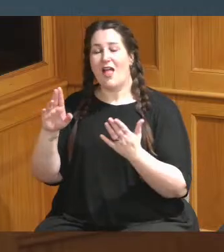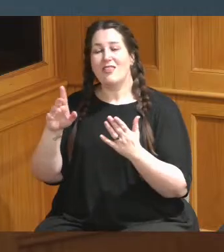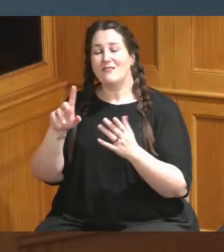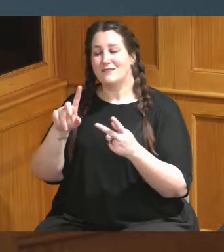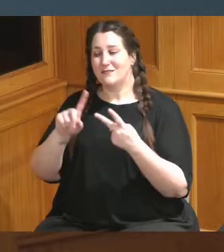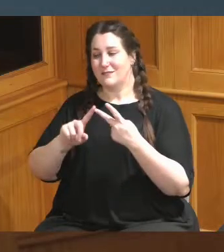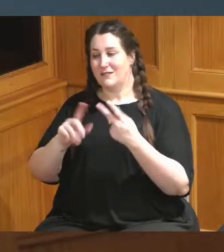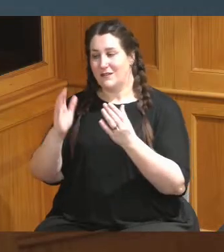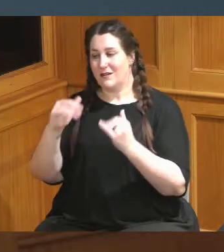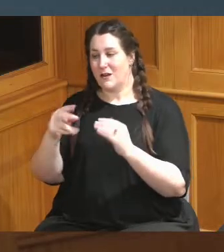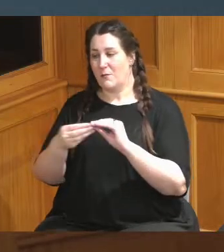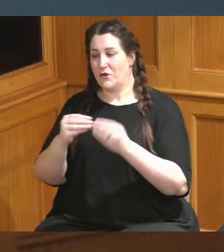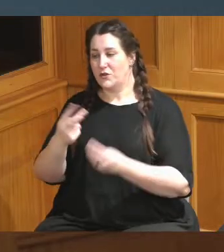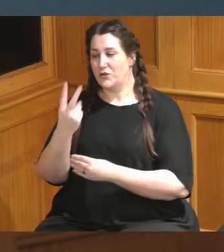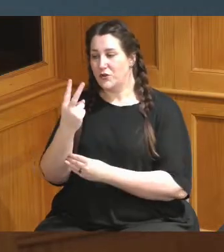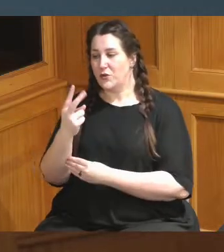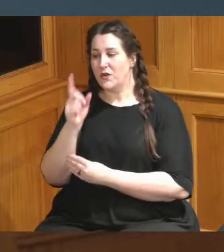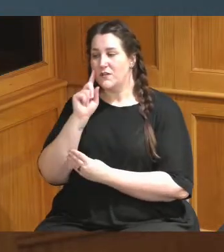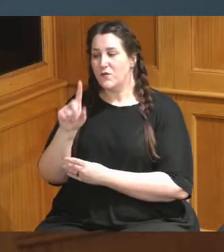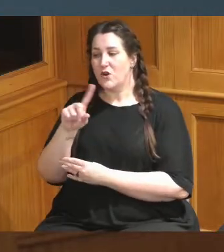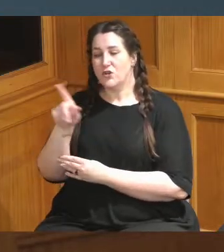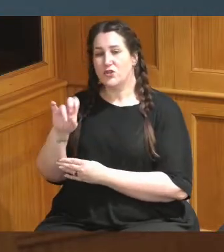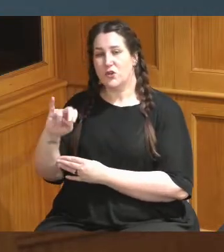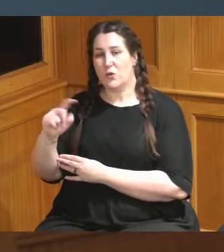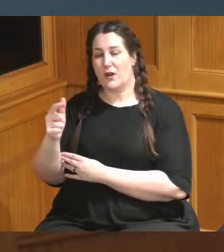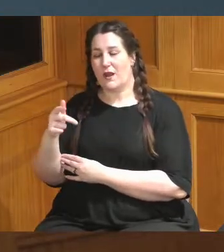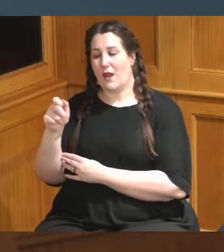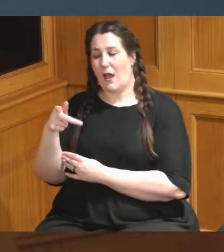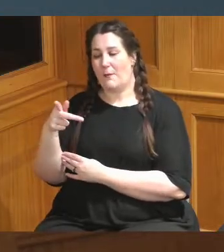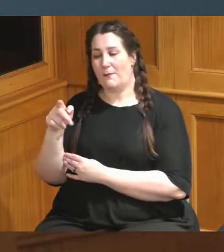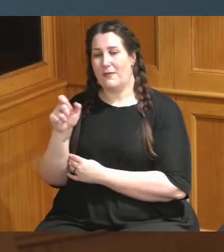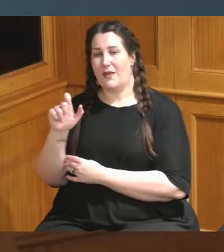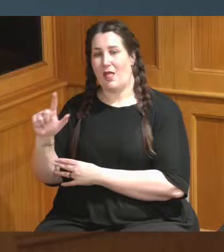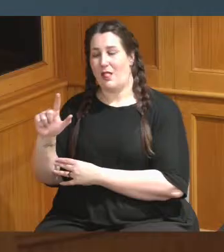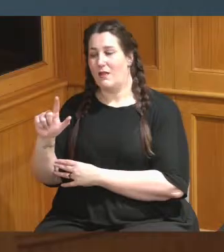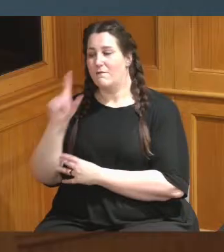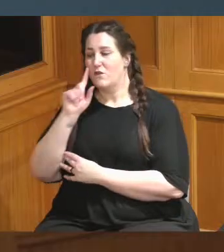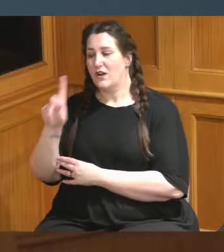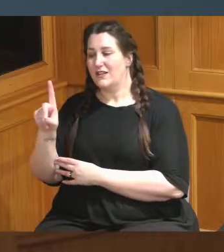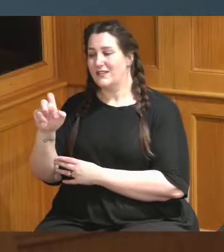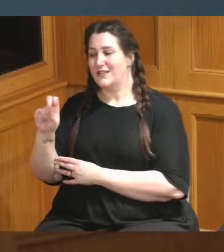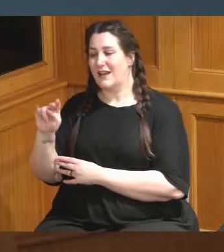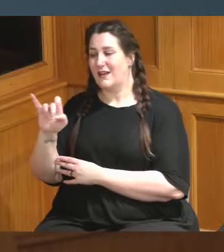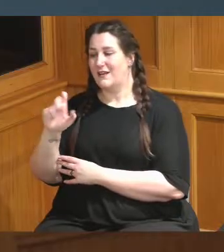the Hamilton County Board of Zoning Appeals, Daniel Sullivan. I make a motion to accept the